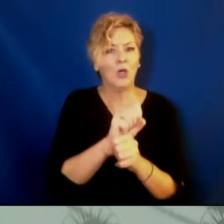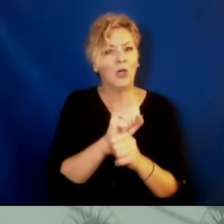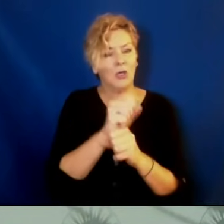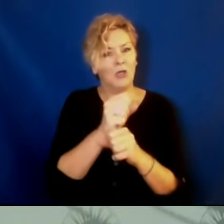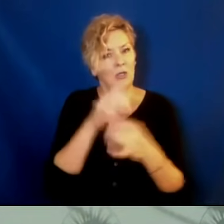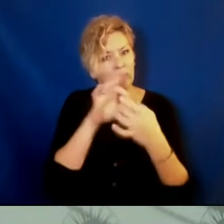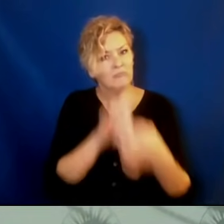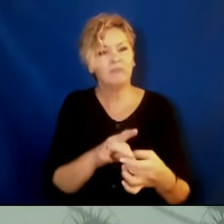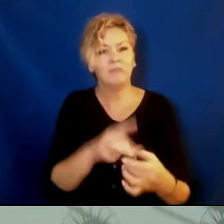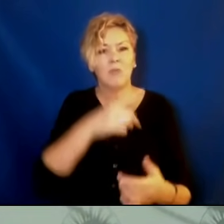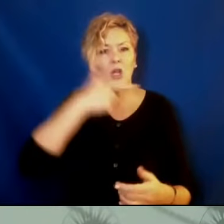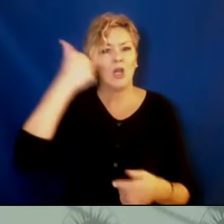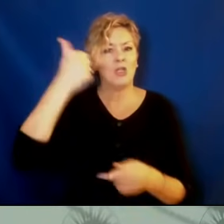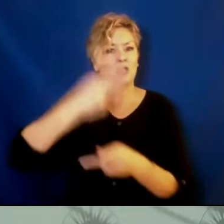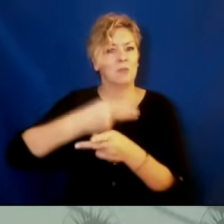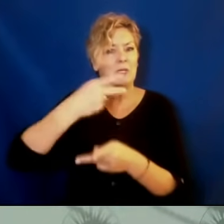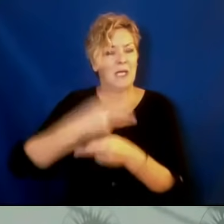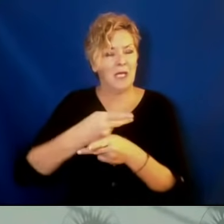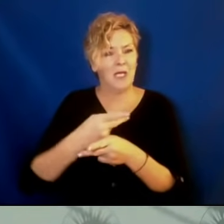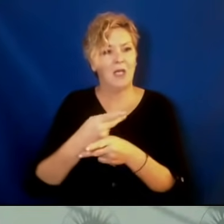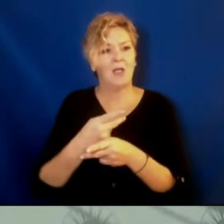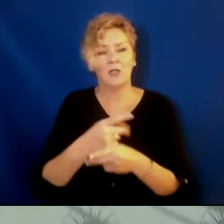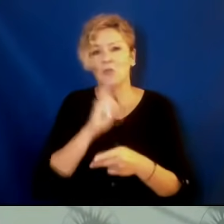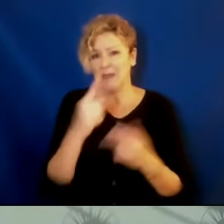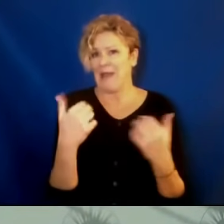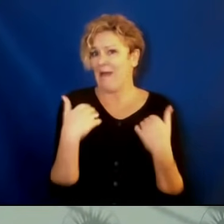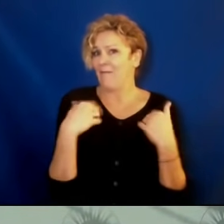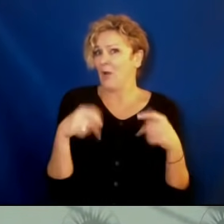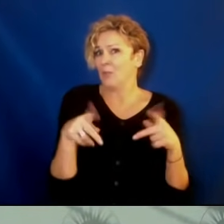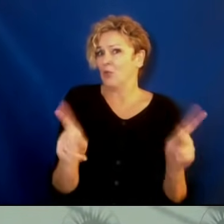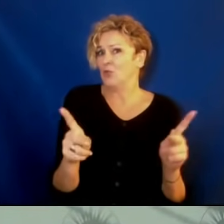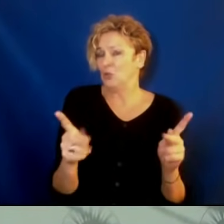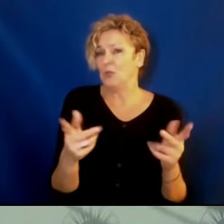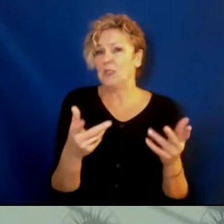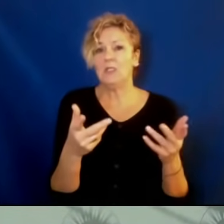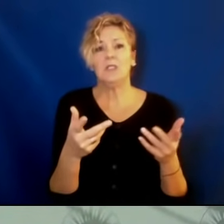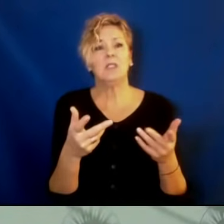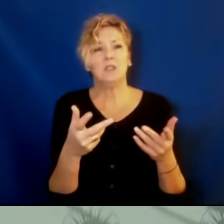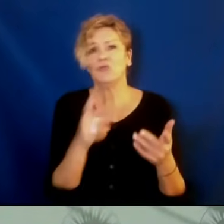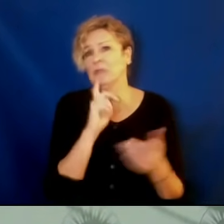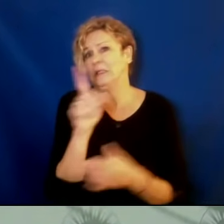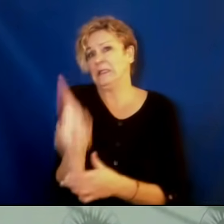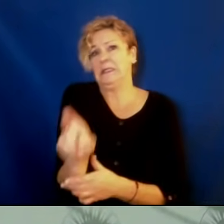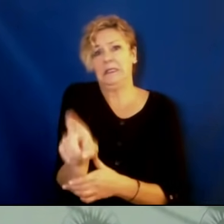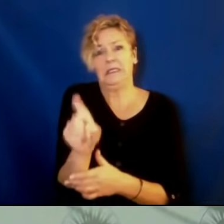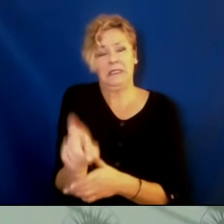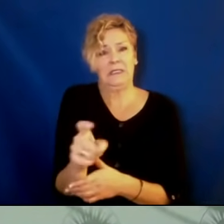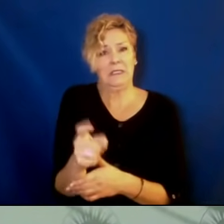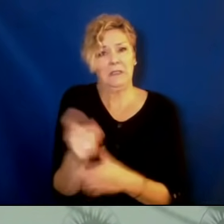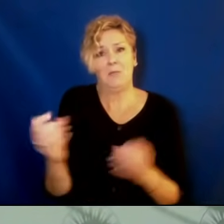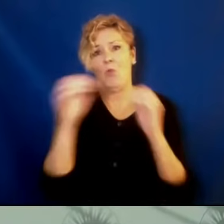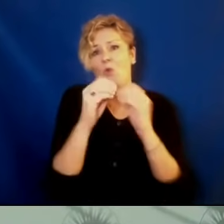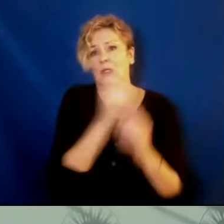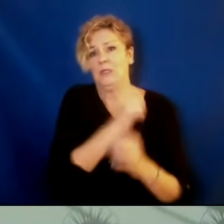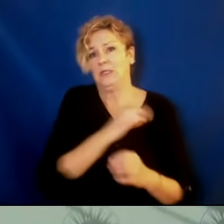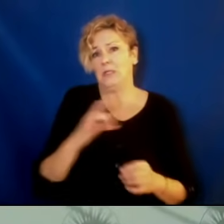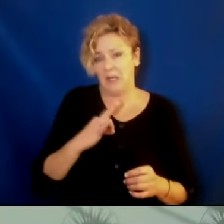place and ensure that long-term care facilities are safe and we can impact allow a visitation in the future has required an